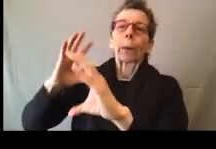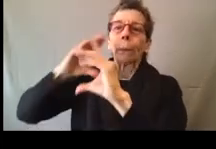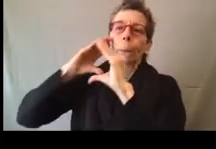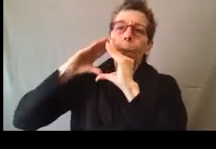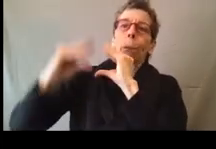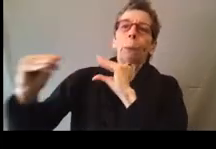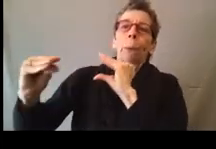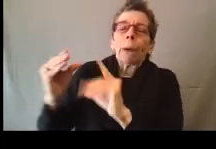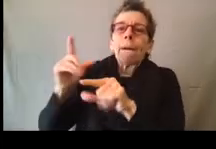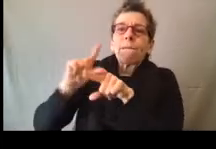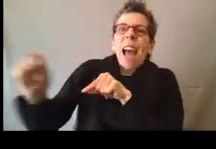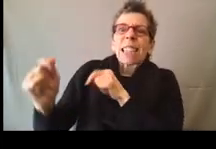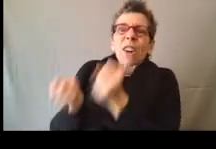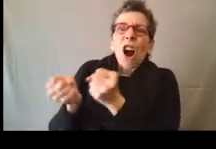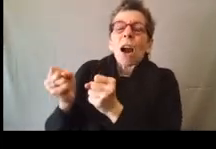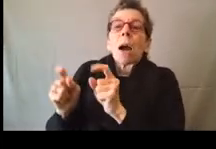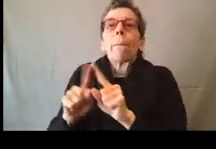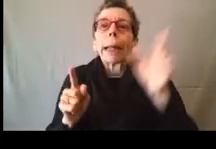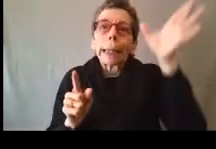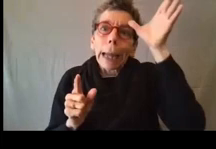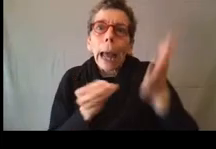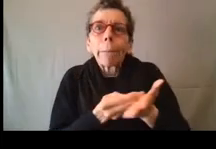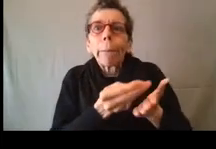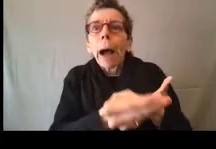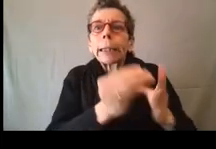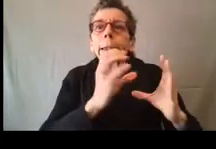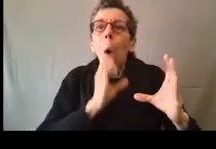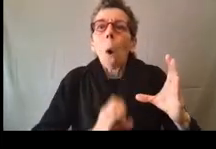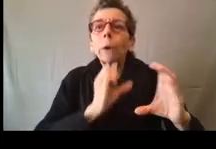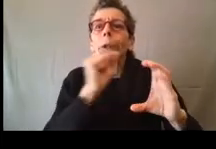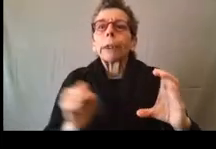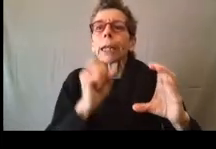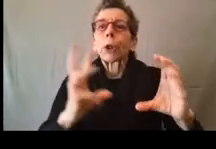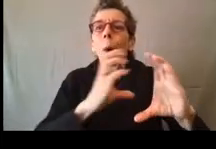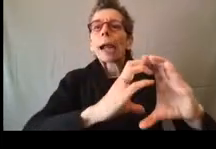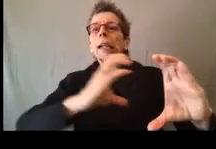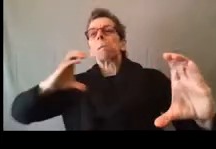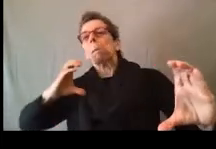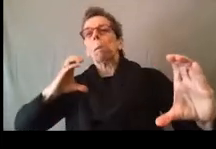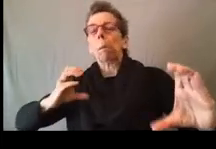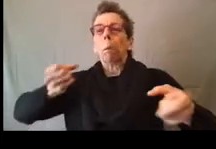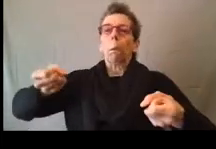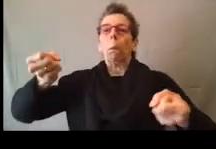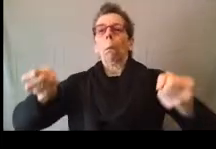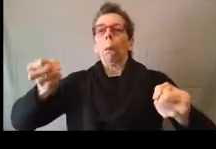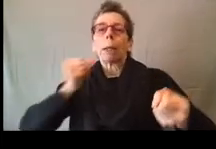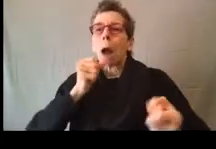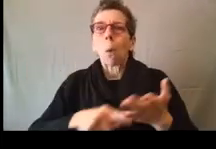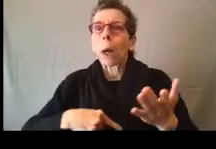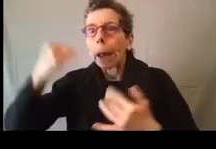exactly the fancy solution you were thinking of, right? So you see there is this like mismatch